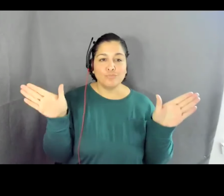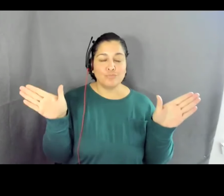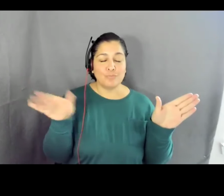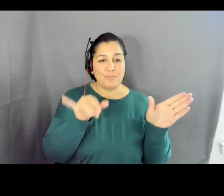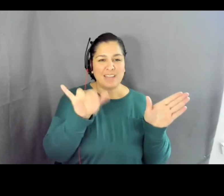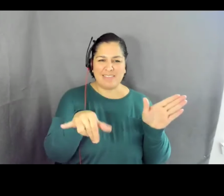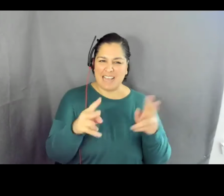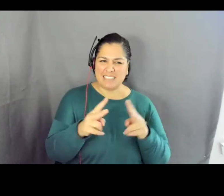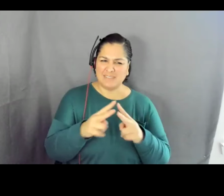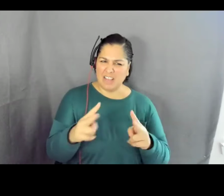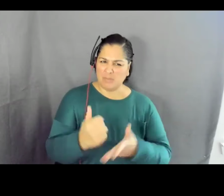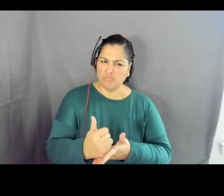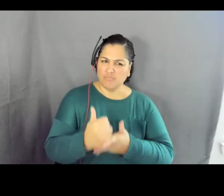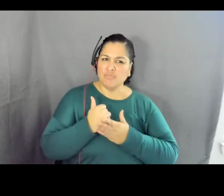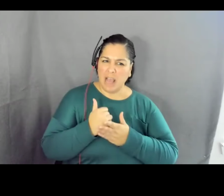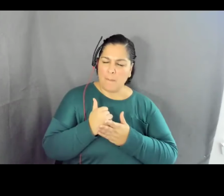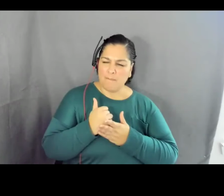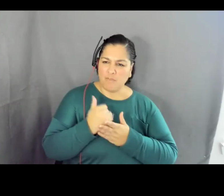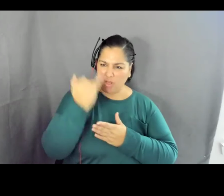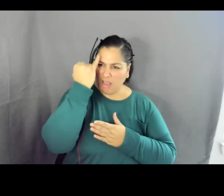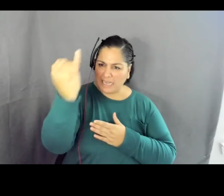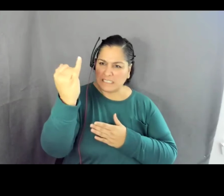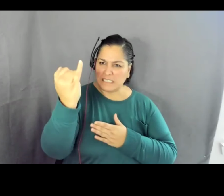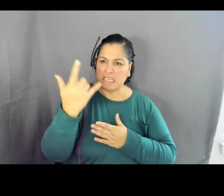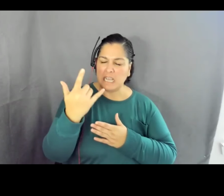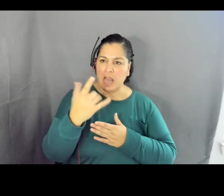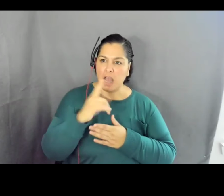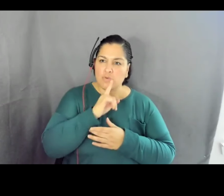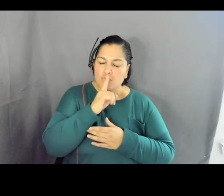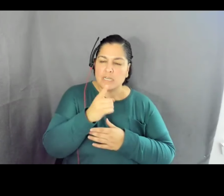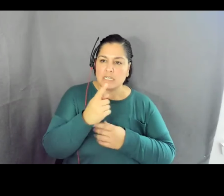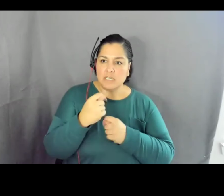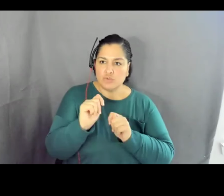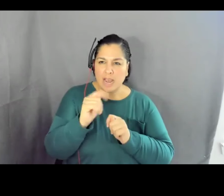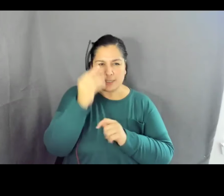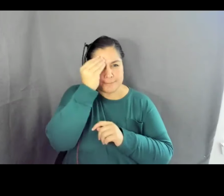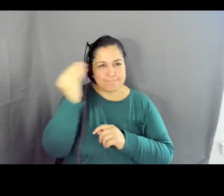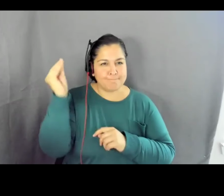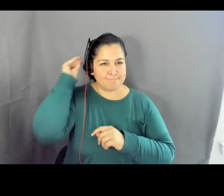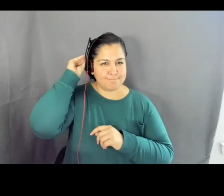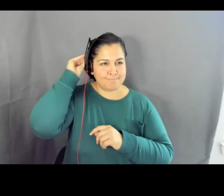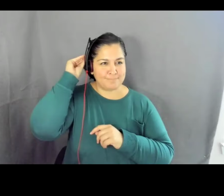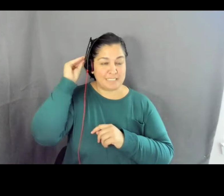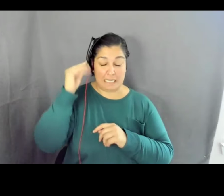idea to kind of hang on to, especially over time. You know, in the beginning, we really didn't know what we were doing.